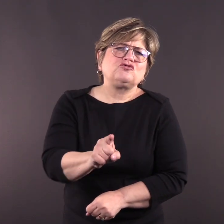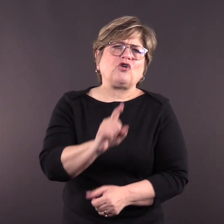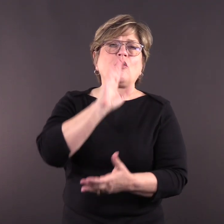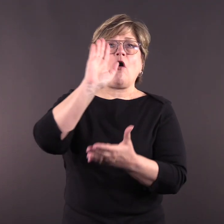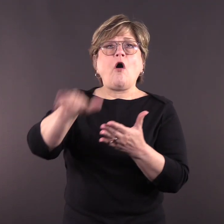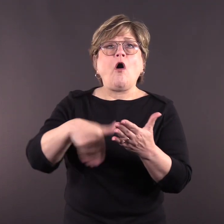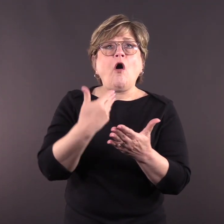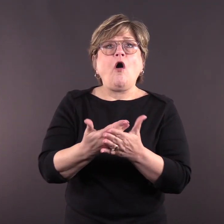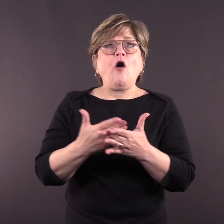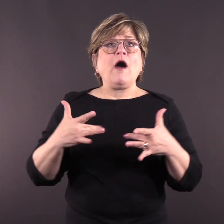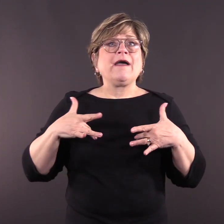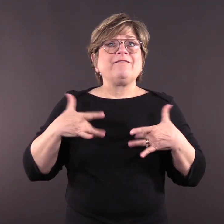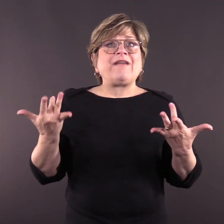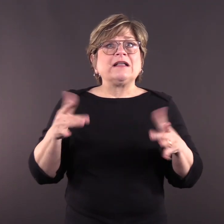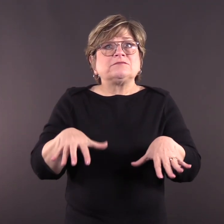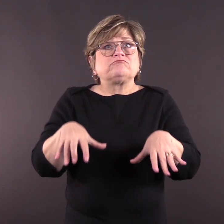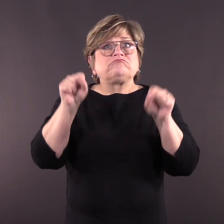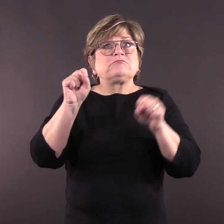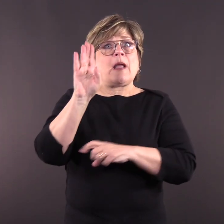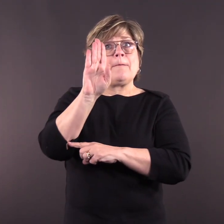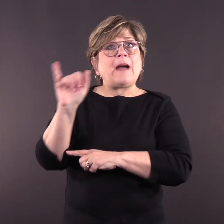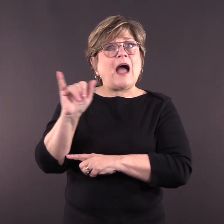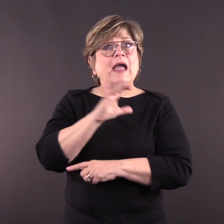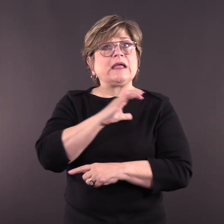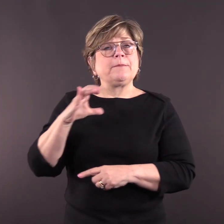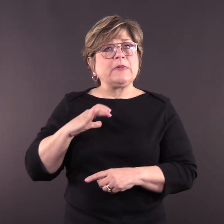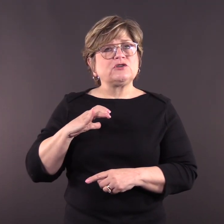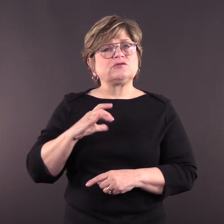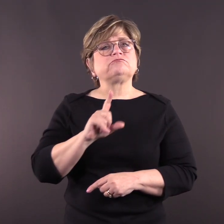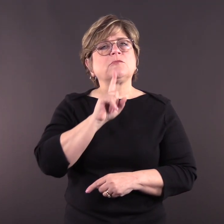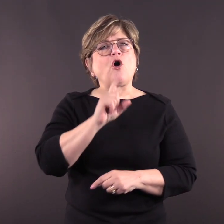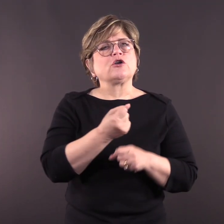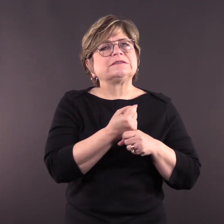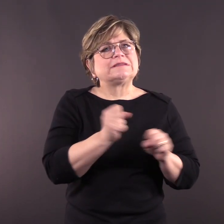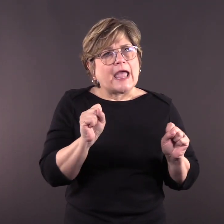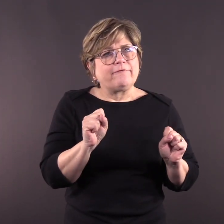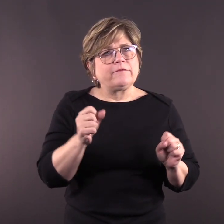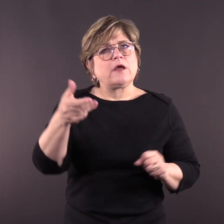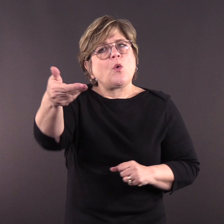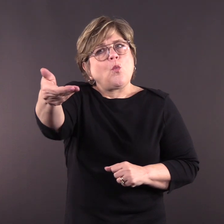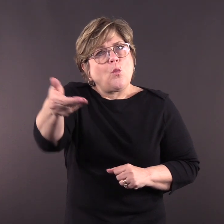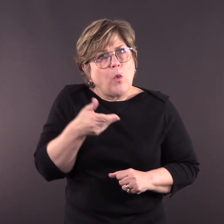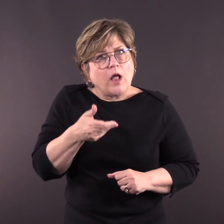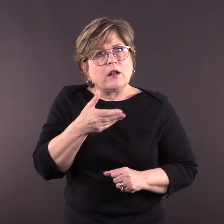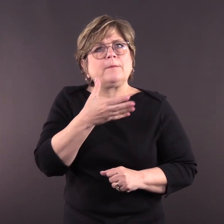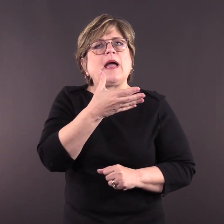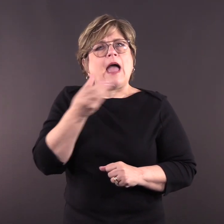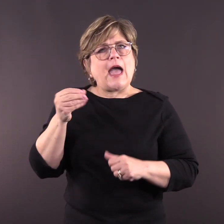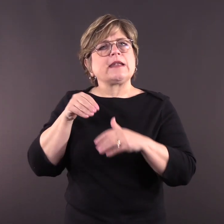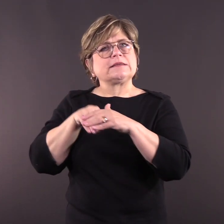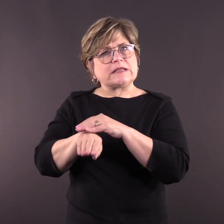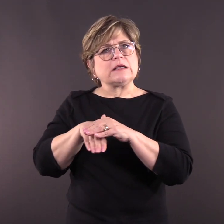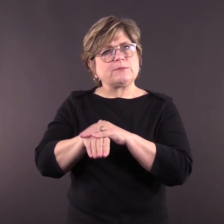We work to make sure all events hosted by the Commission are safe, welcoming,